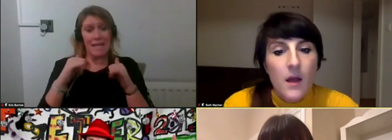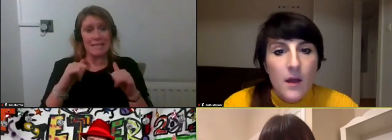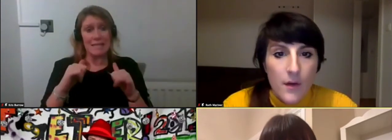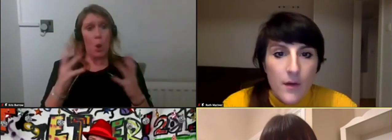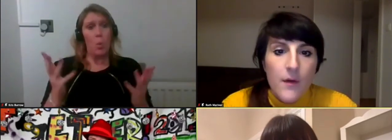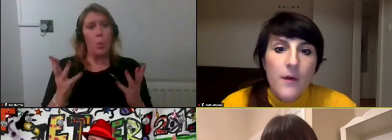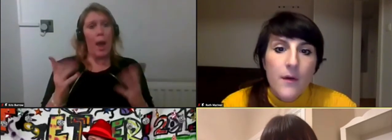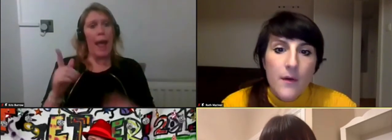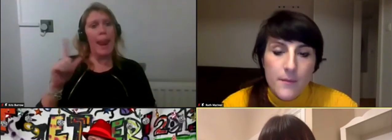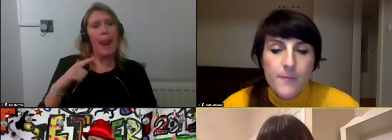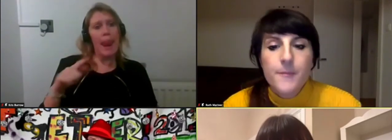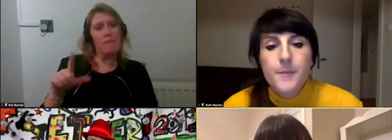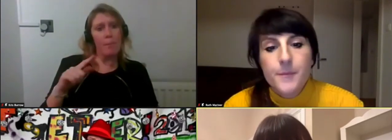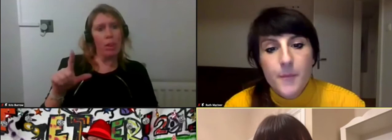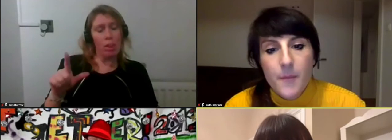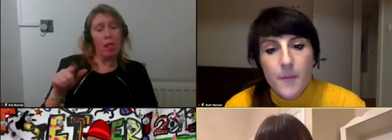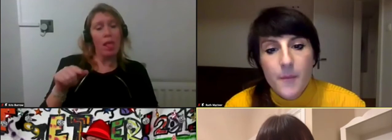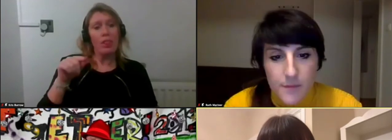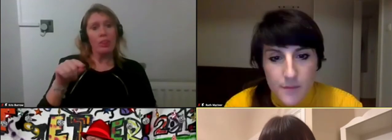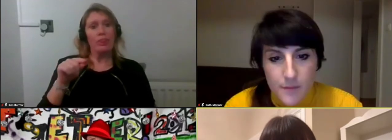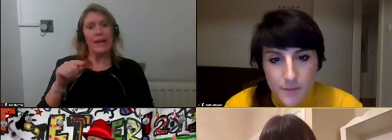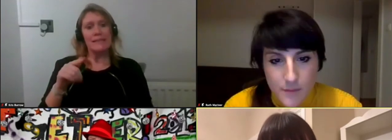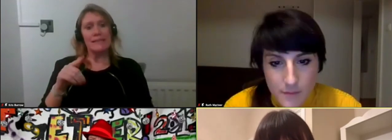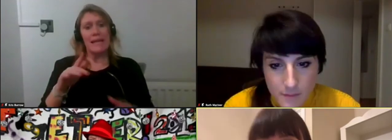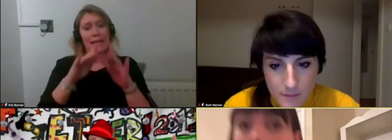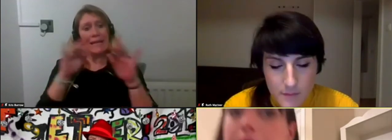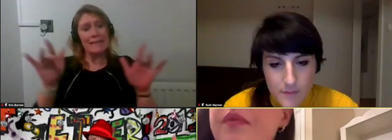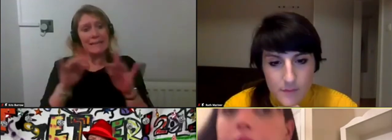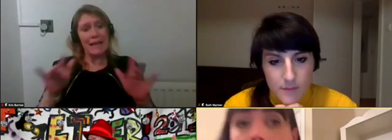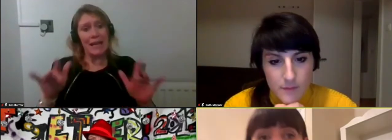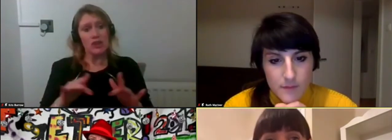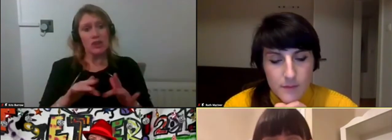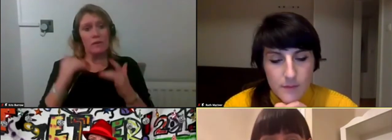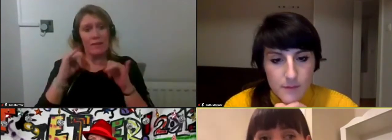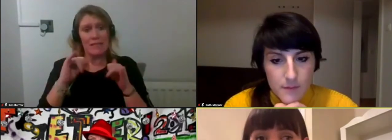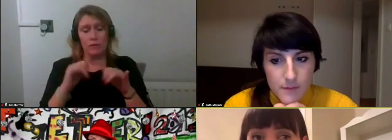It's an international festival, that